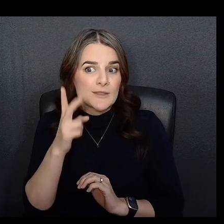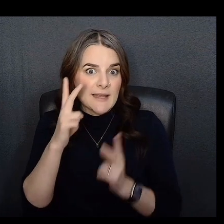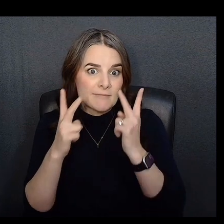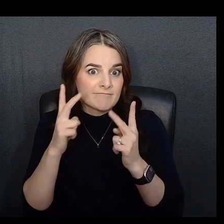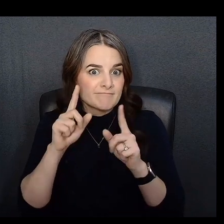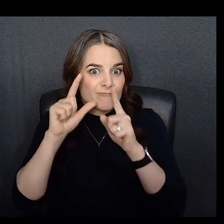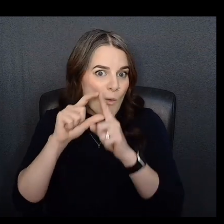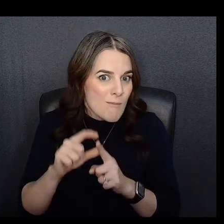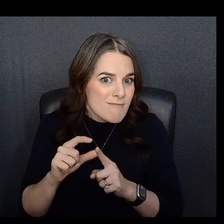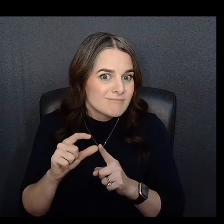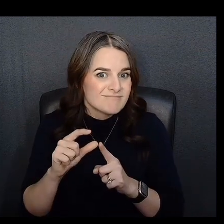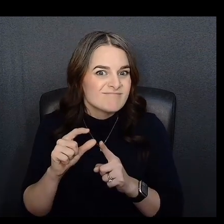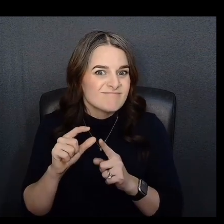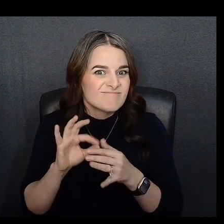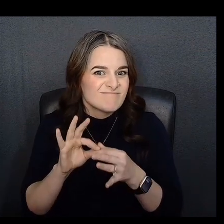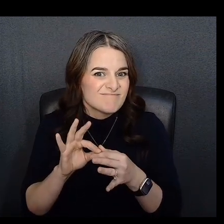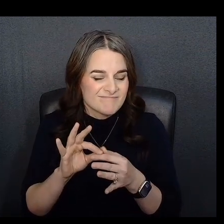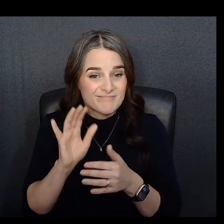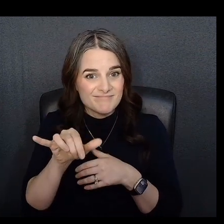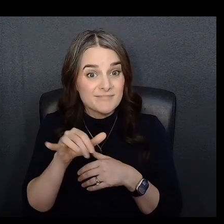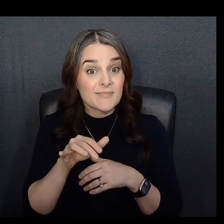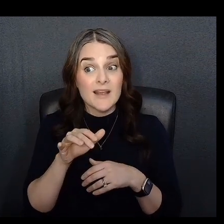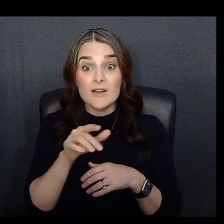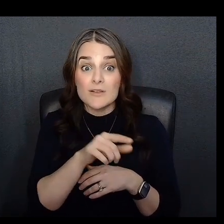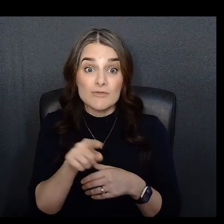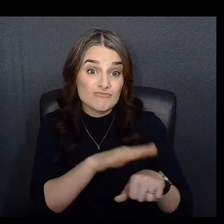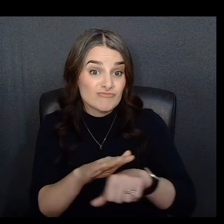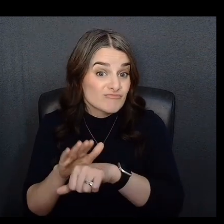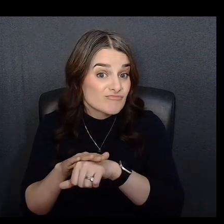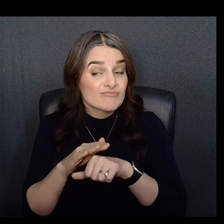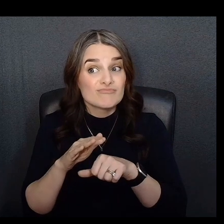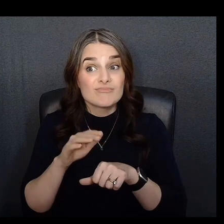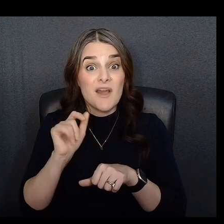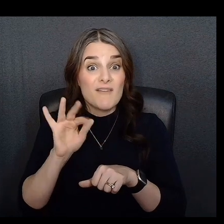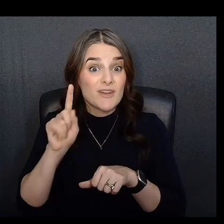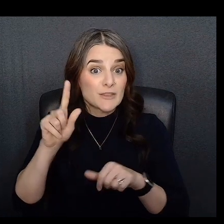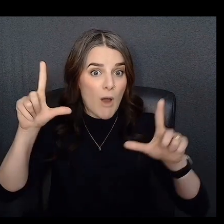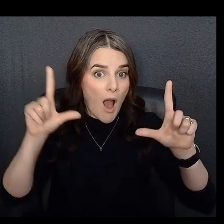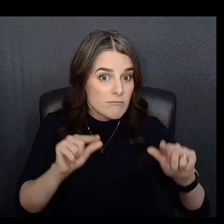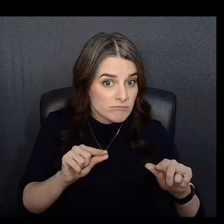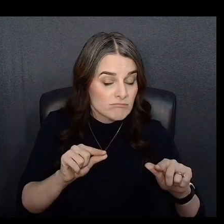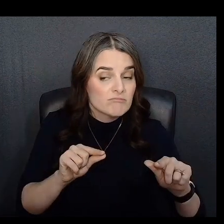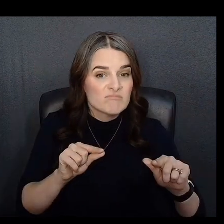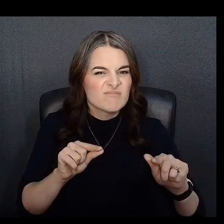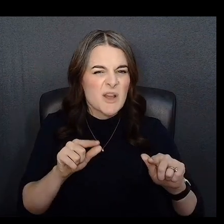there will be images of genitalia on some of the slides to show how that vocabulary is represented.